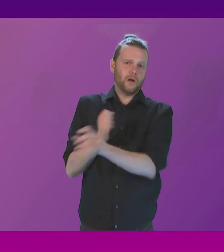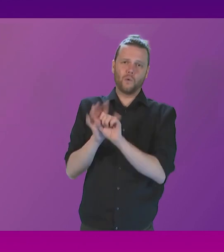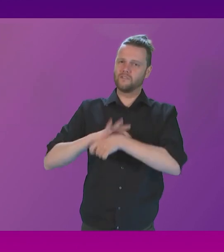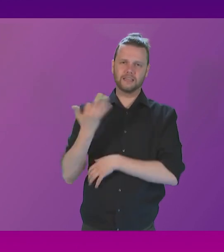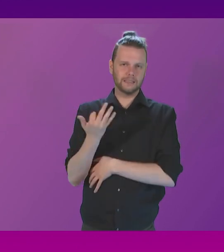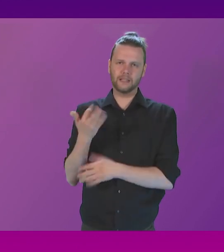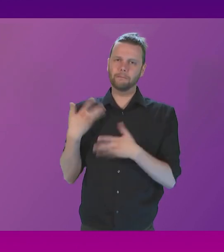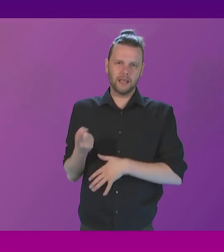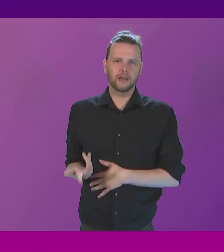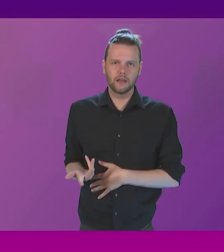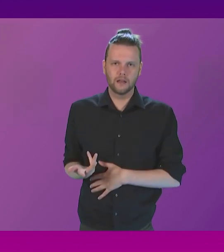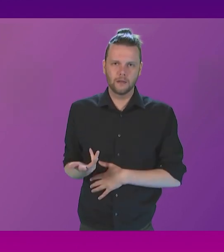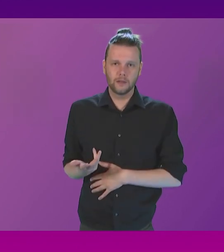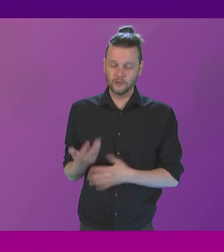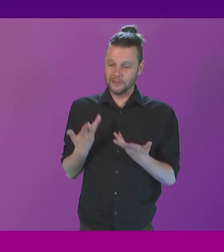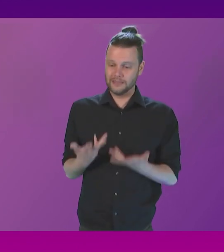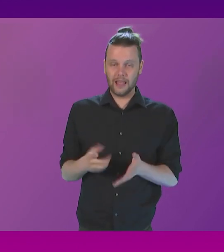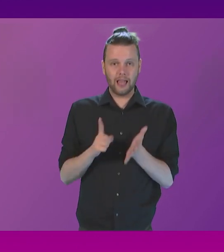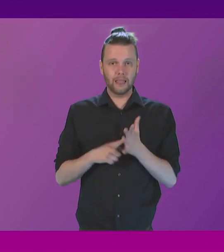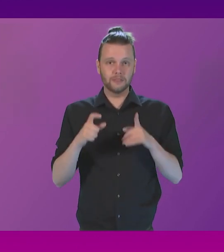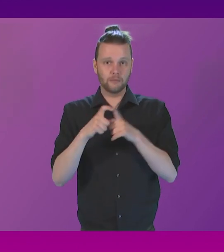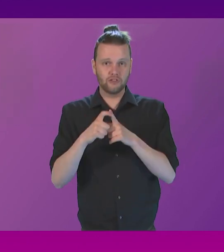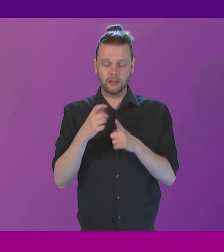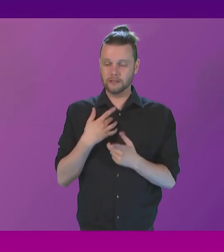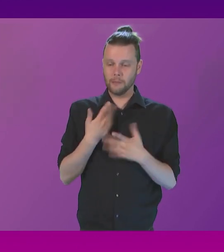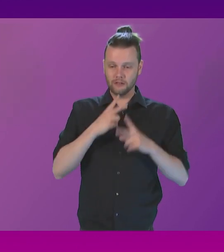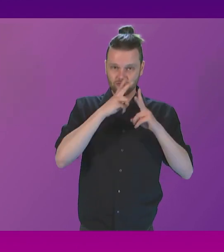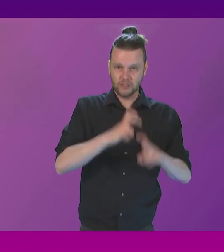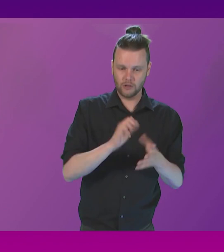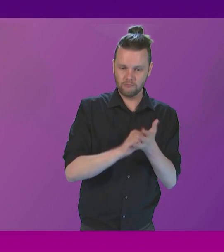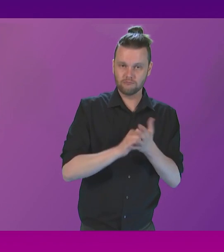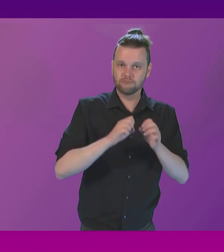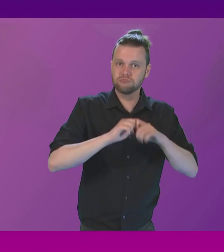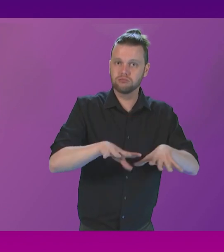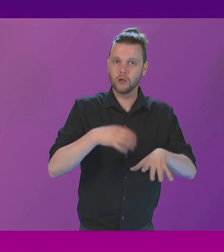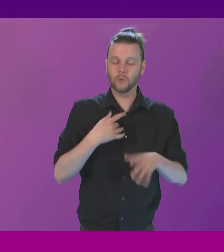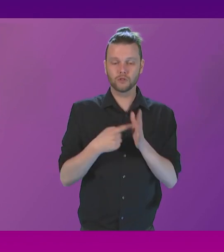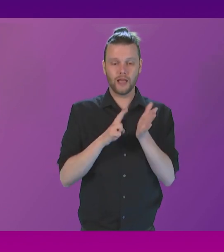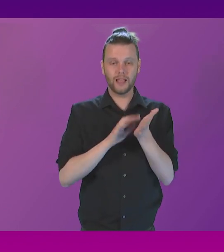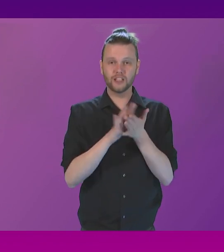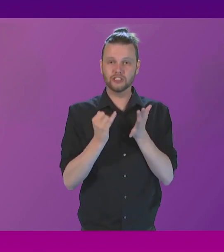Today, Scottish Liberal Democrats publish research that reveals that NHS workers have logged concerns